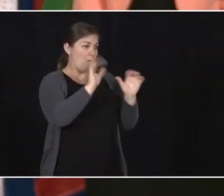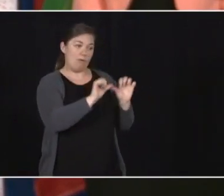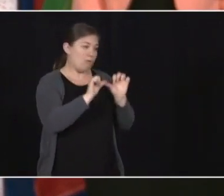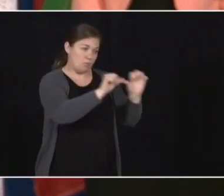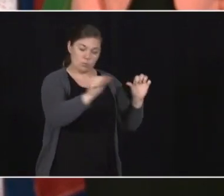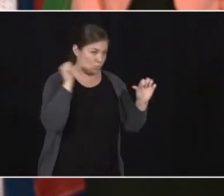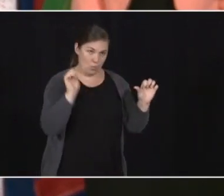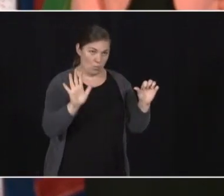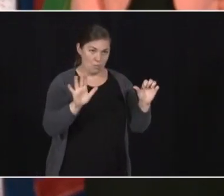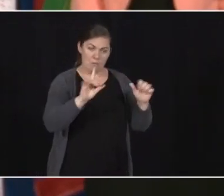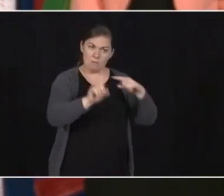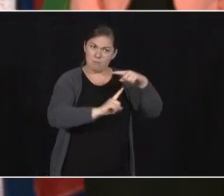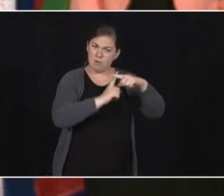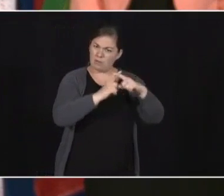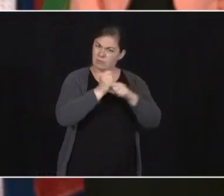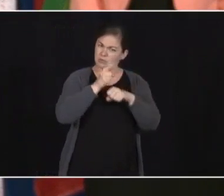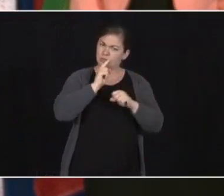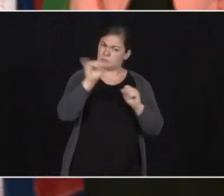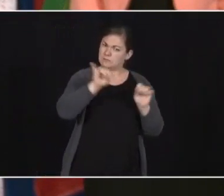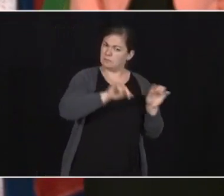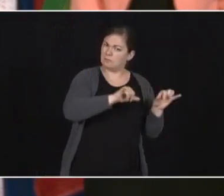the province immediately.